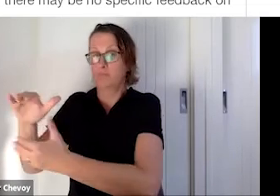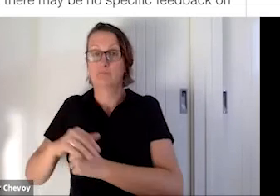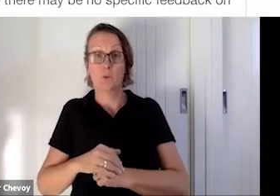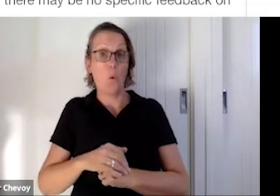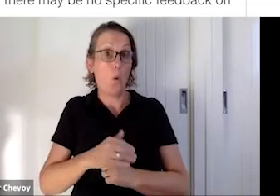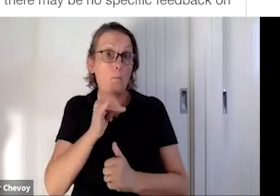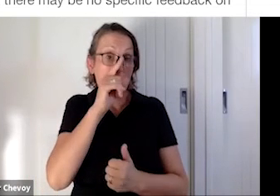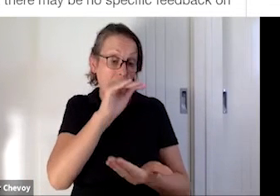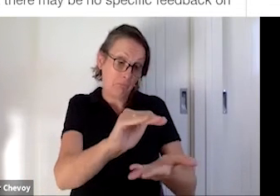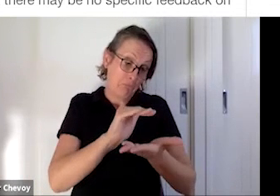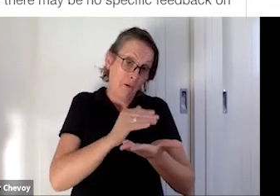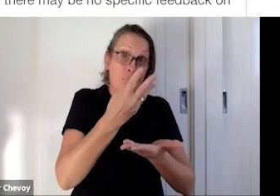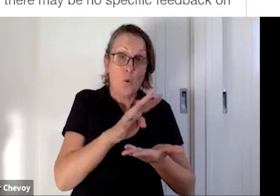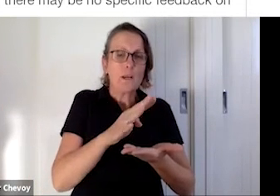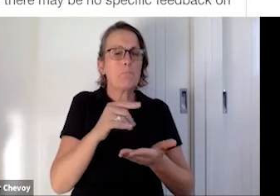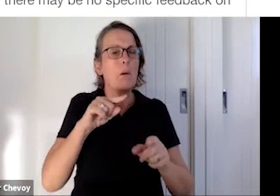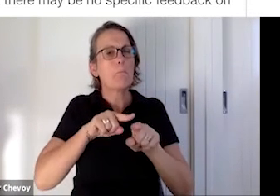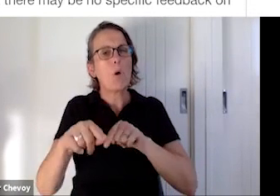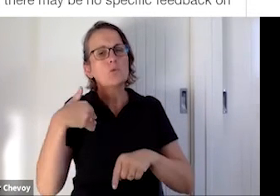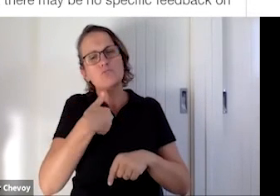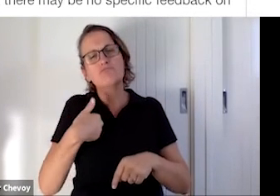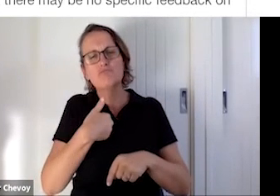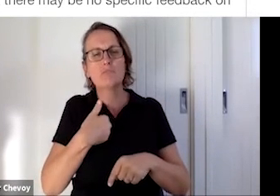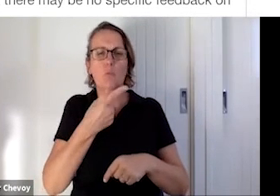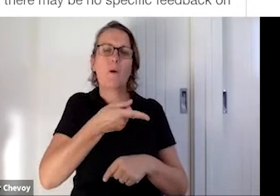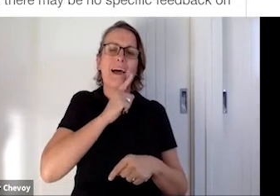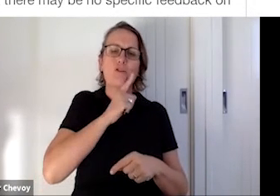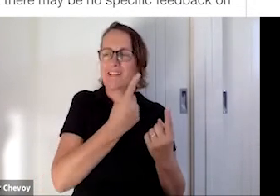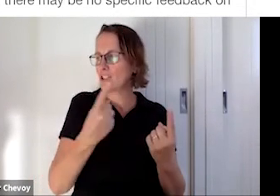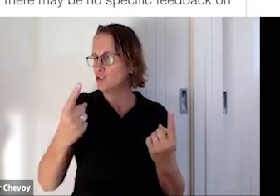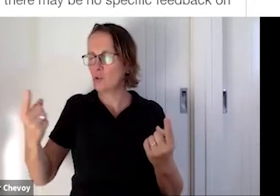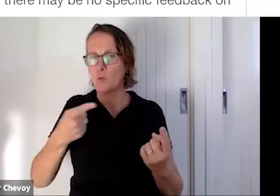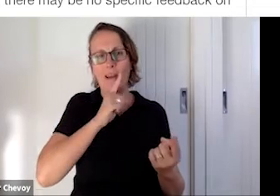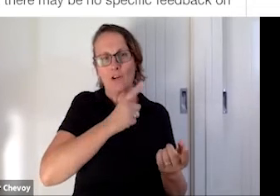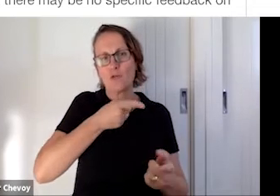But it's usually about 100. They have several months to go through all of the applications,